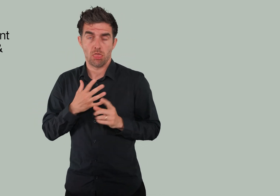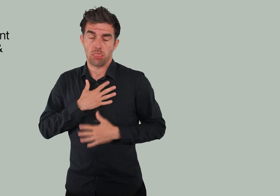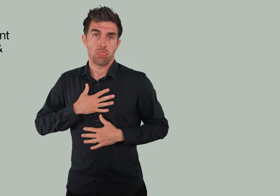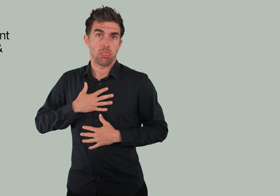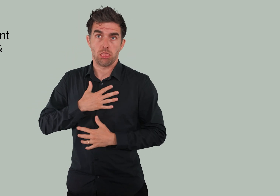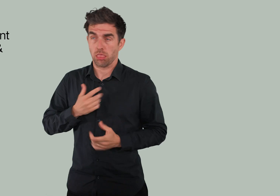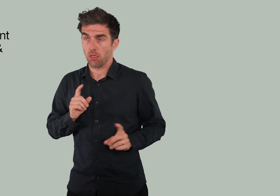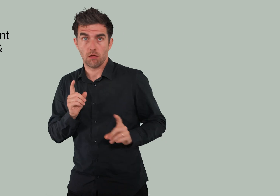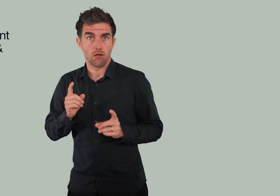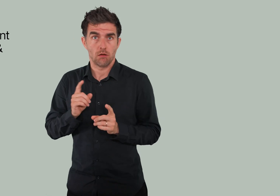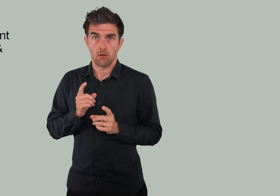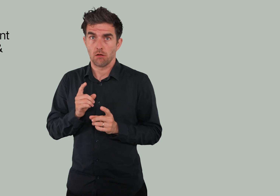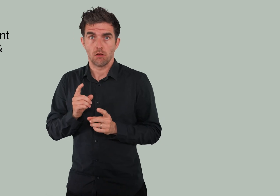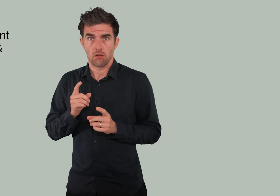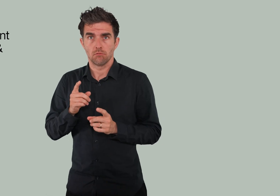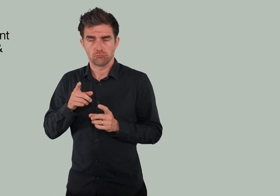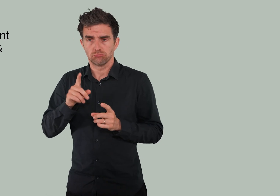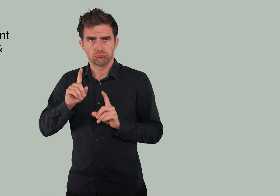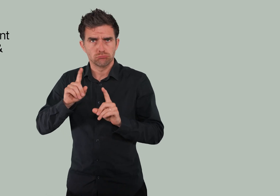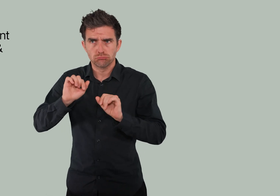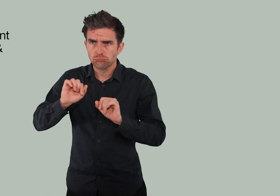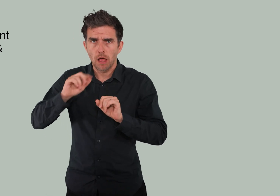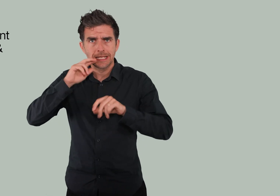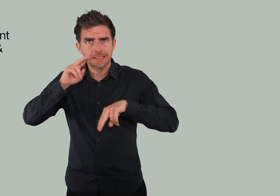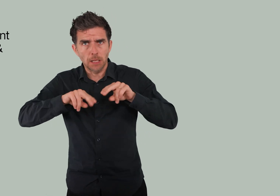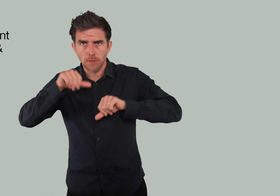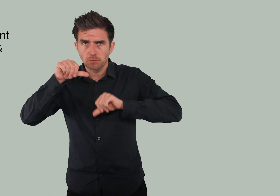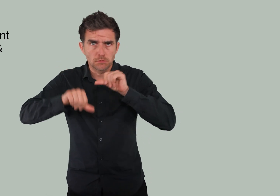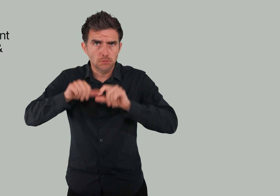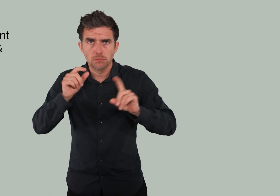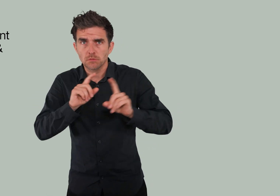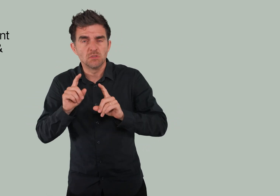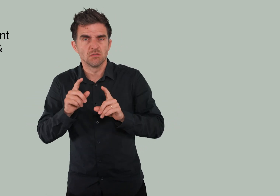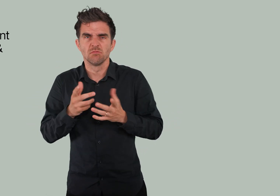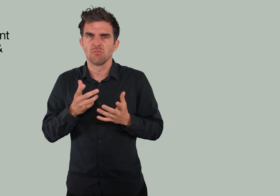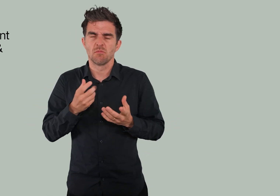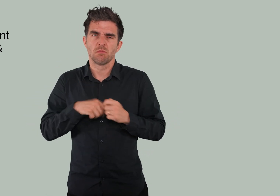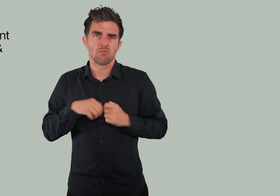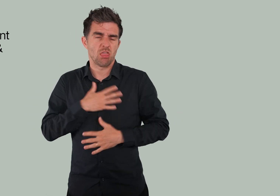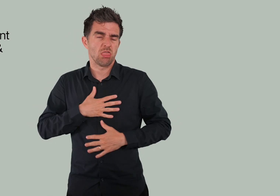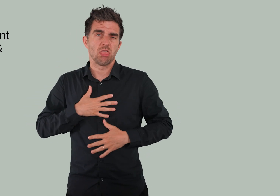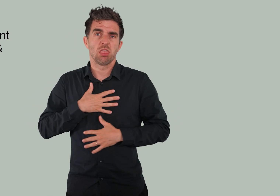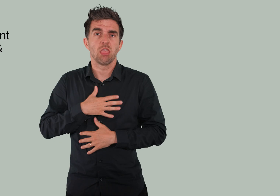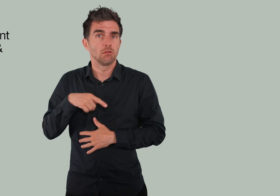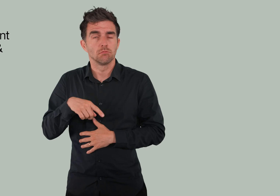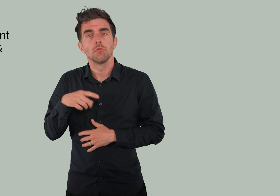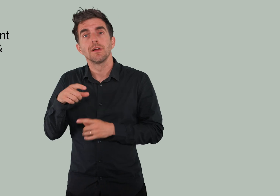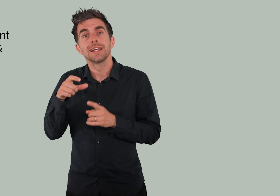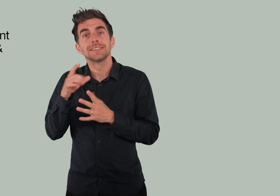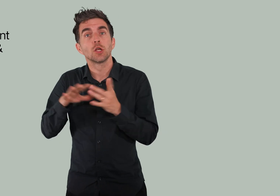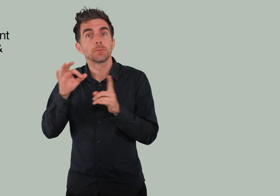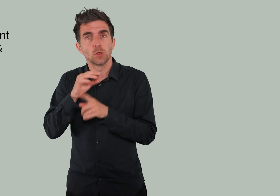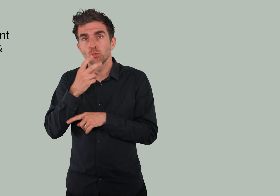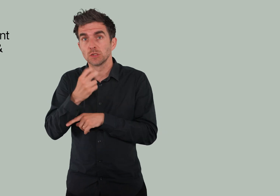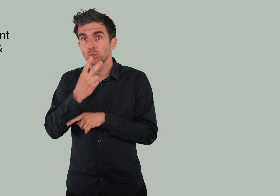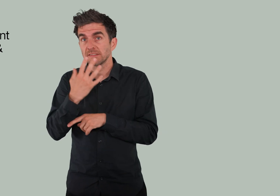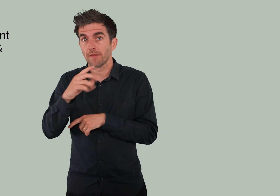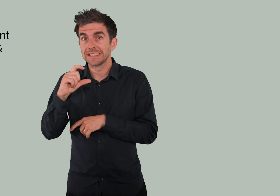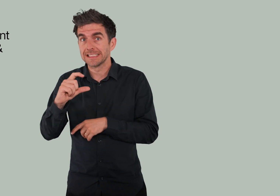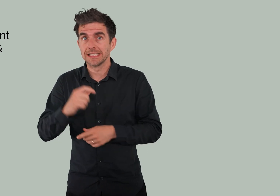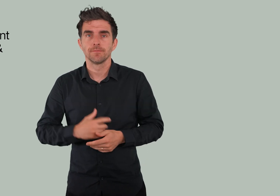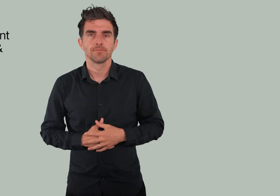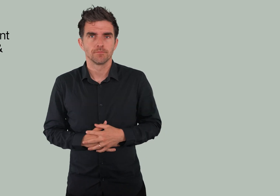around the assessment format contribute to feelings of unease (DWP, 2025c).